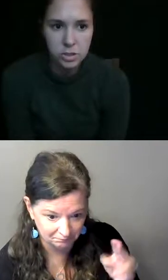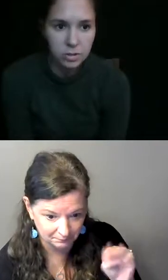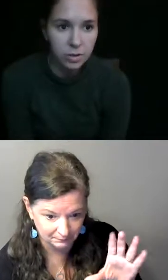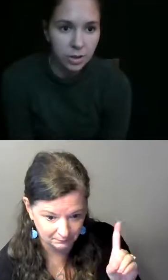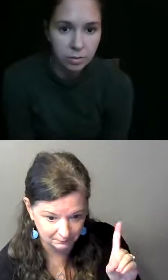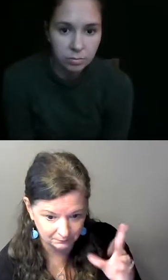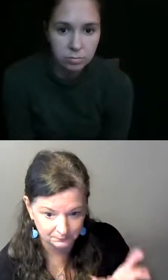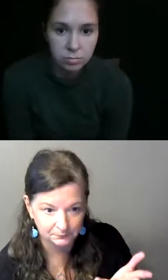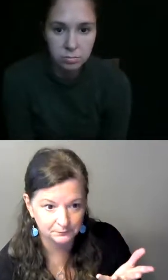Do you know?